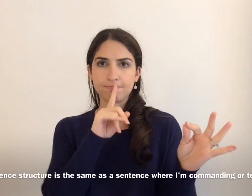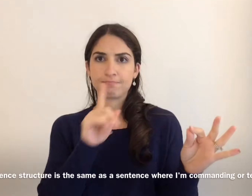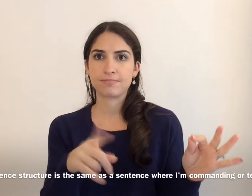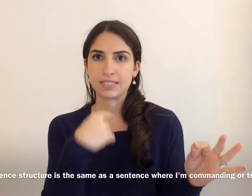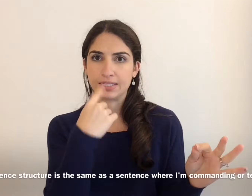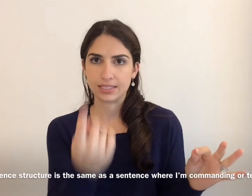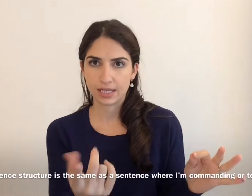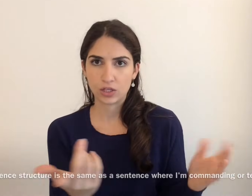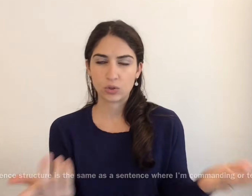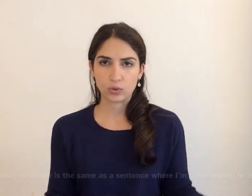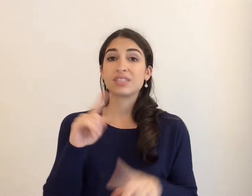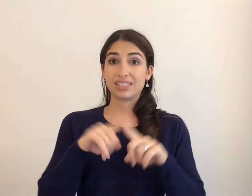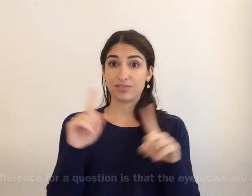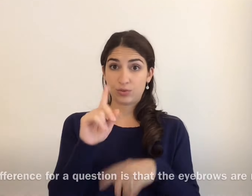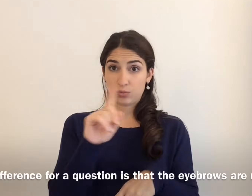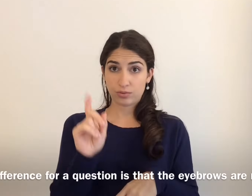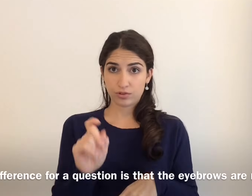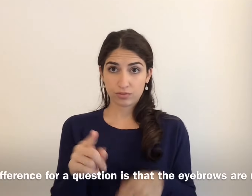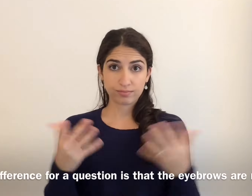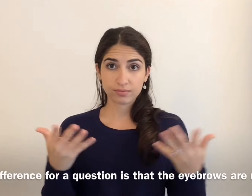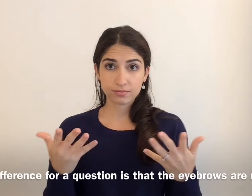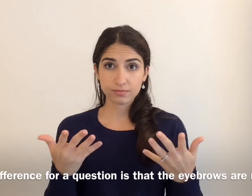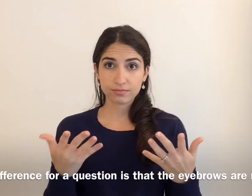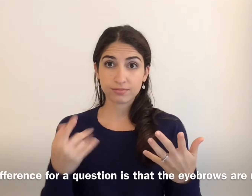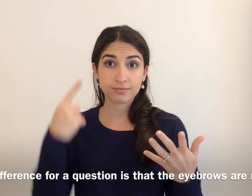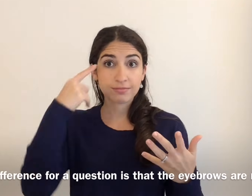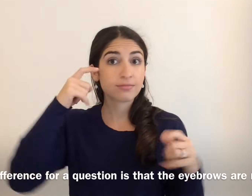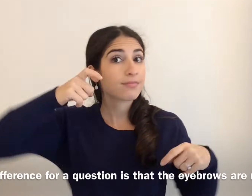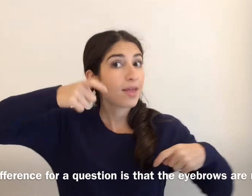sentence where I'm telling or commanding you. The difference for a question is